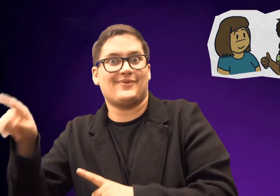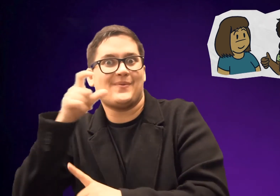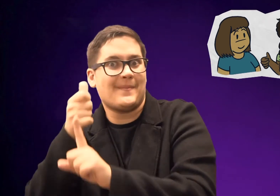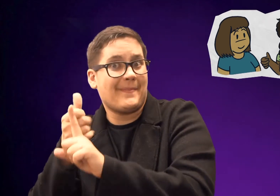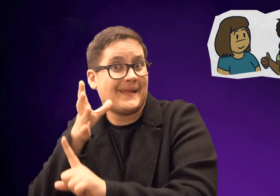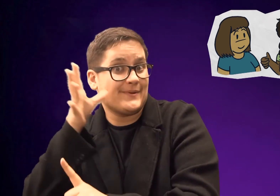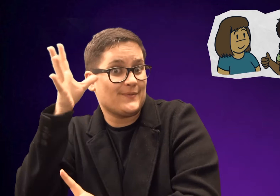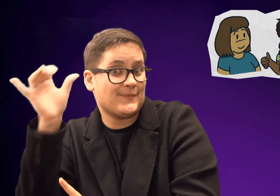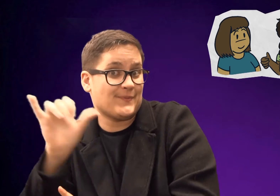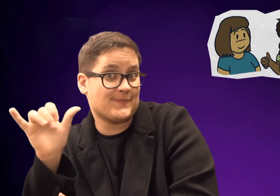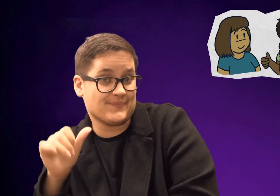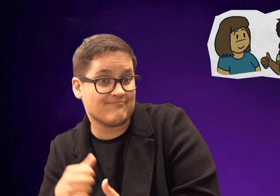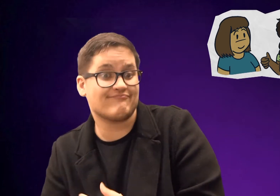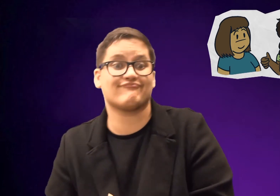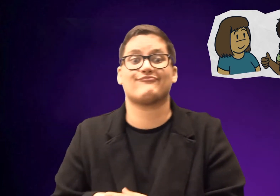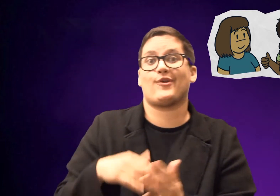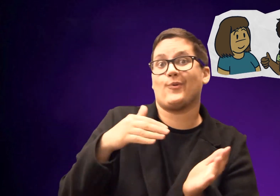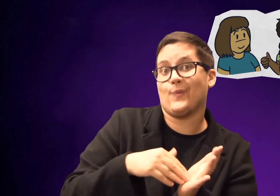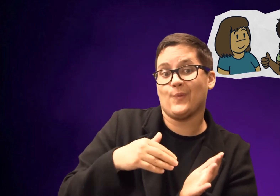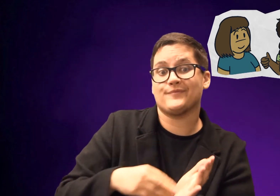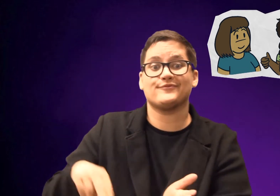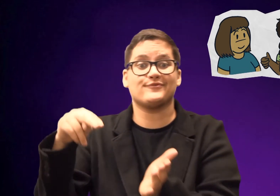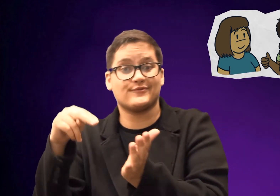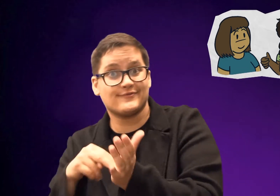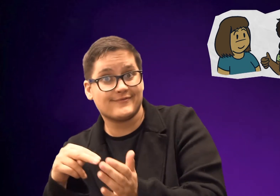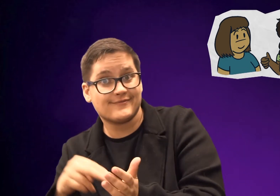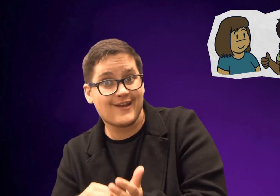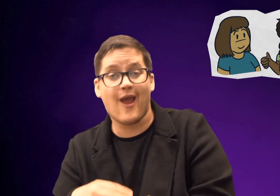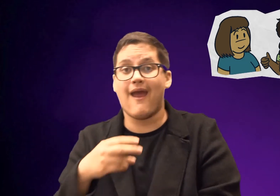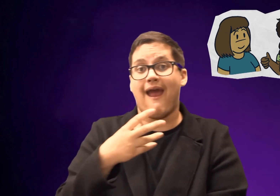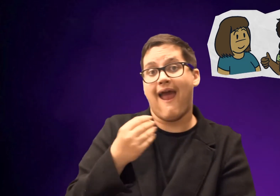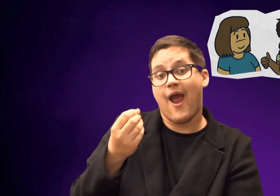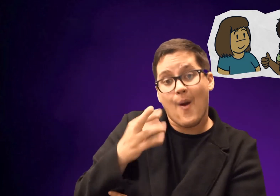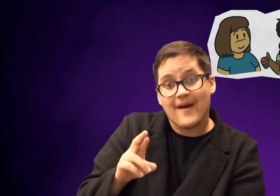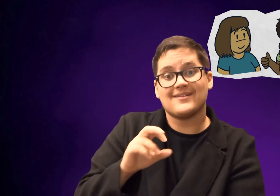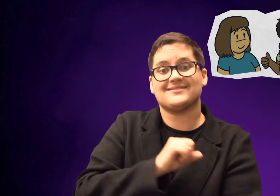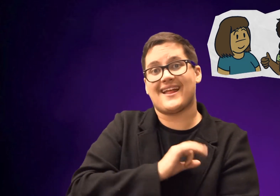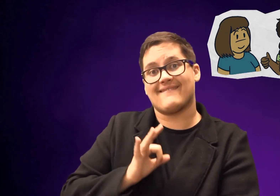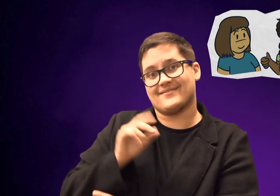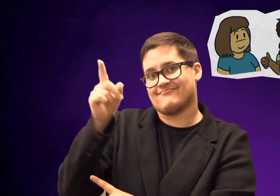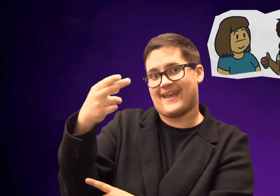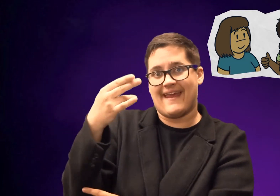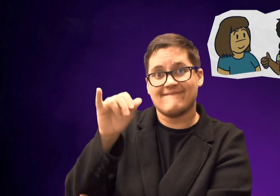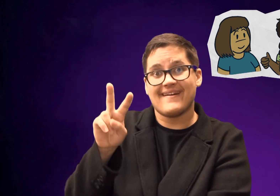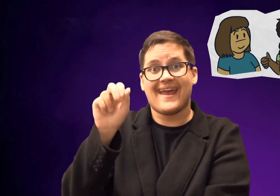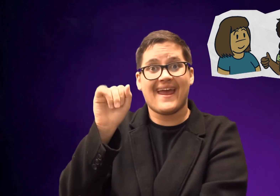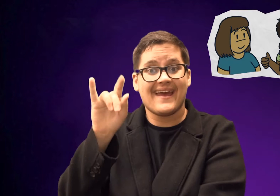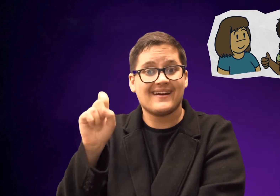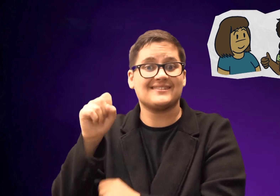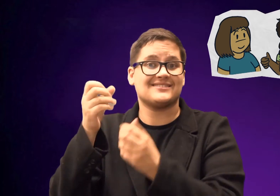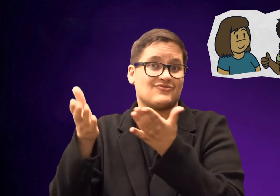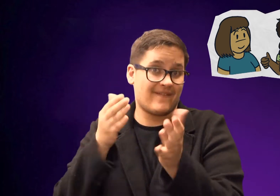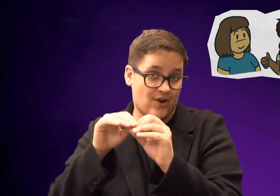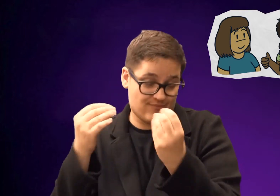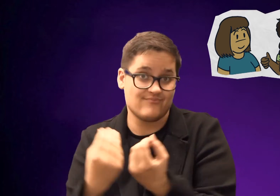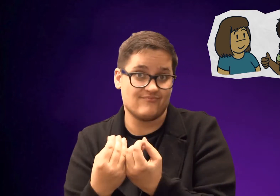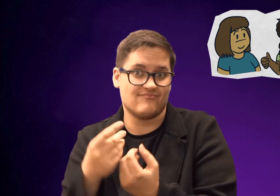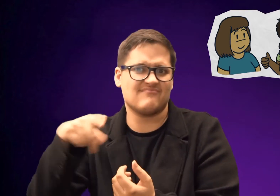are parents themselves, or doctors, nurses, and/or staffs at HIV organizations.